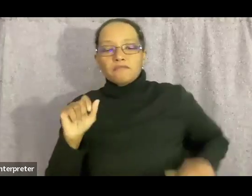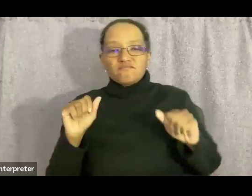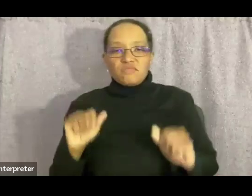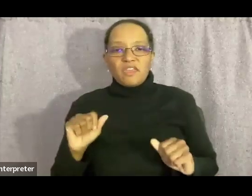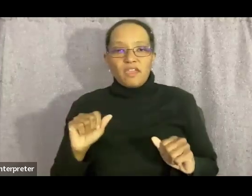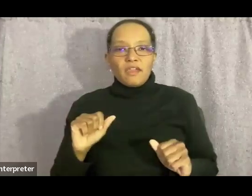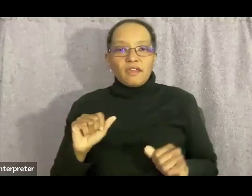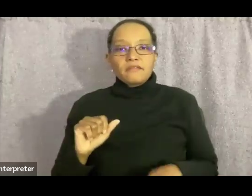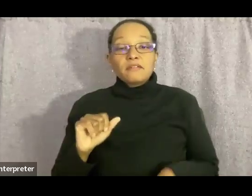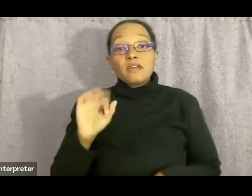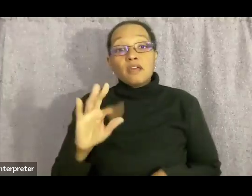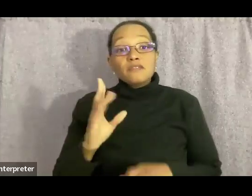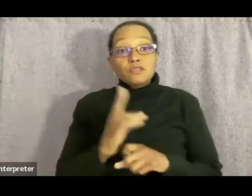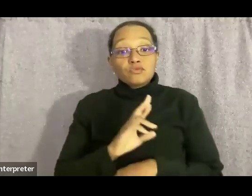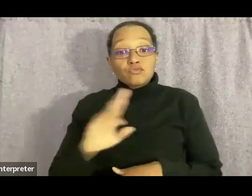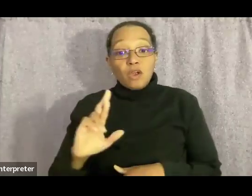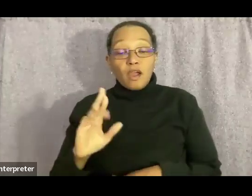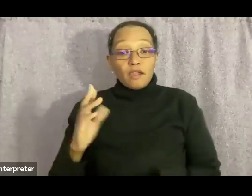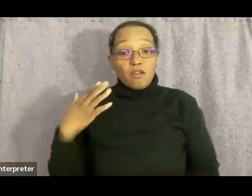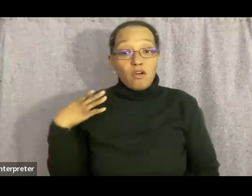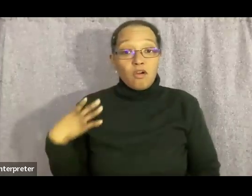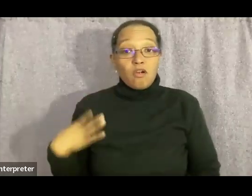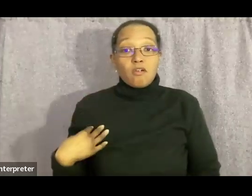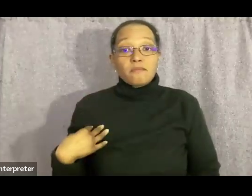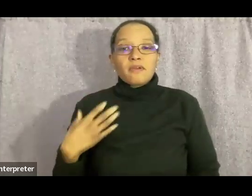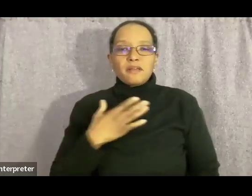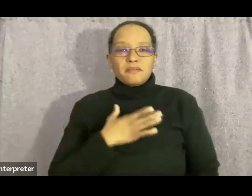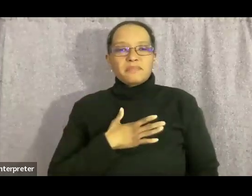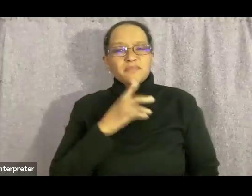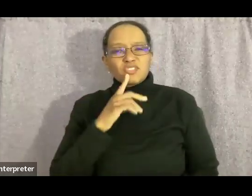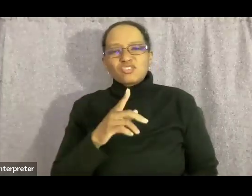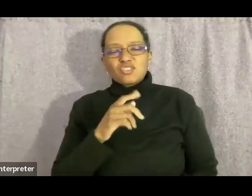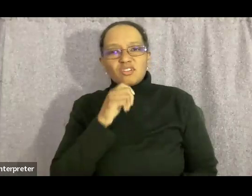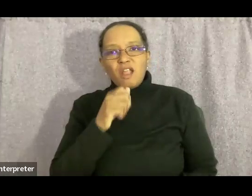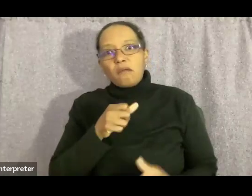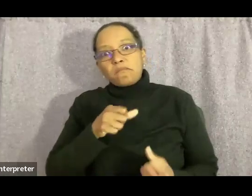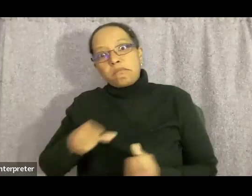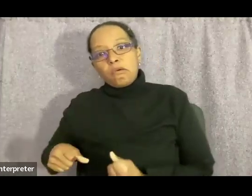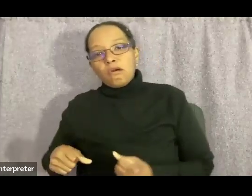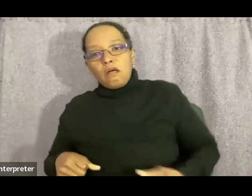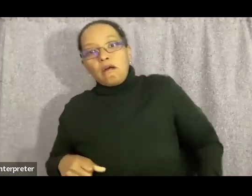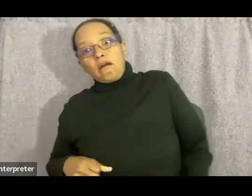If you're using your right arm, make sure it is gentle, you are not tugging and pulling. We're about halfway there.